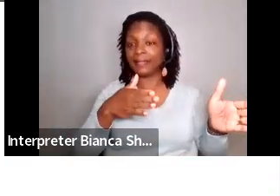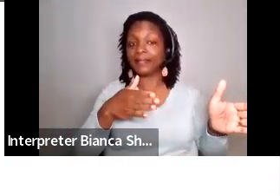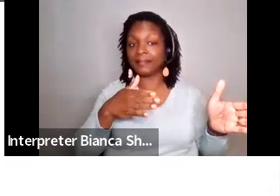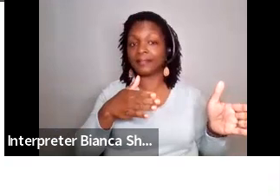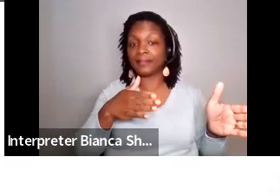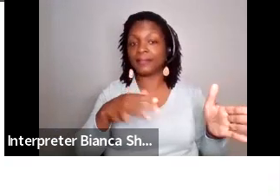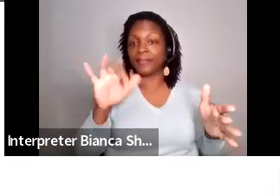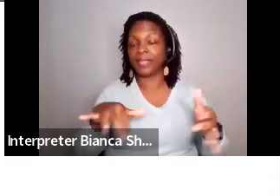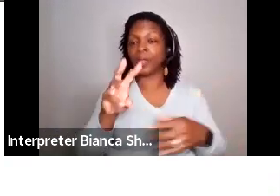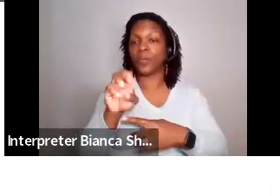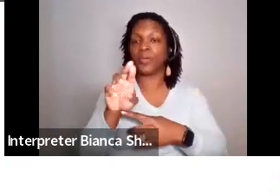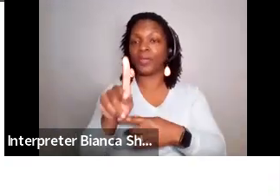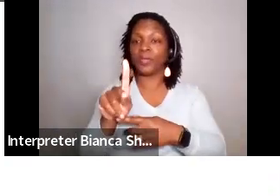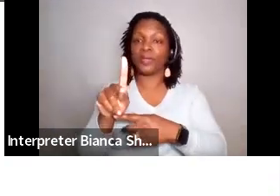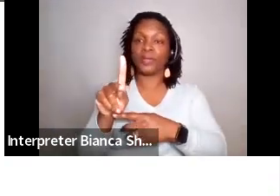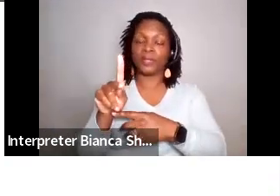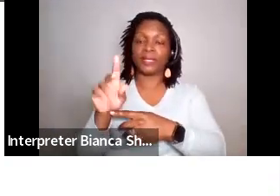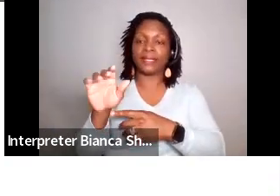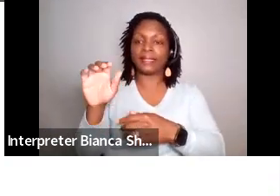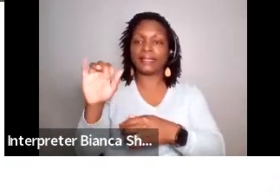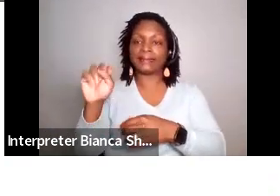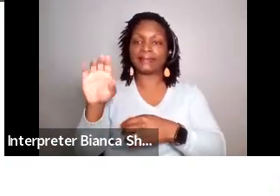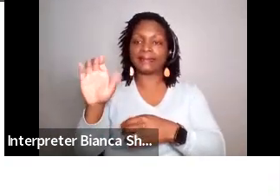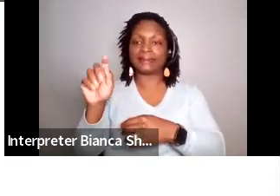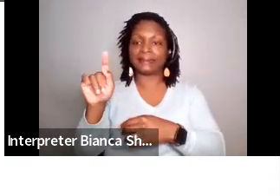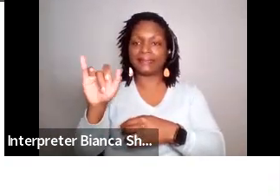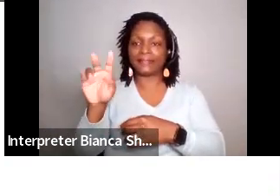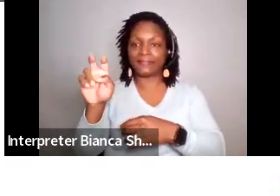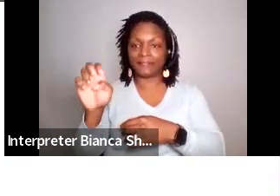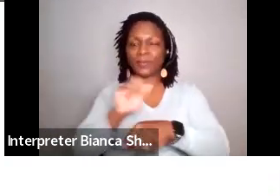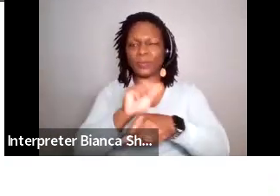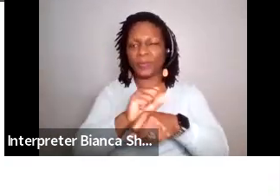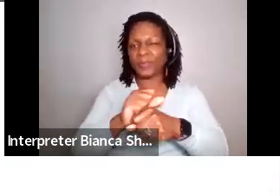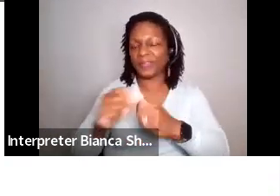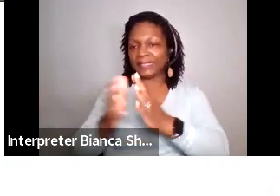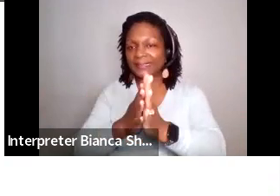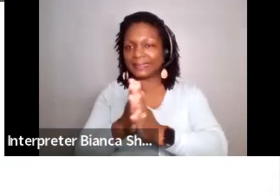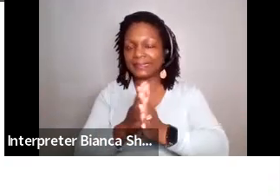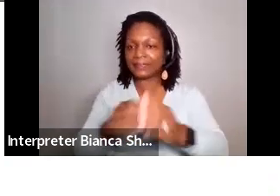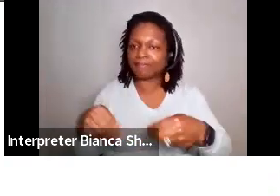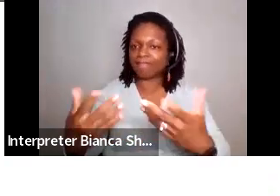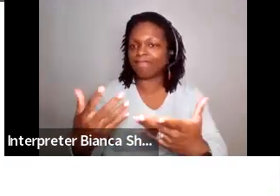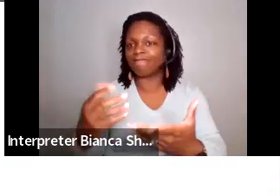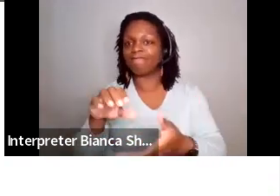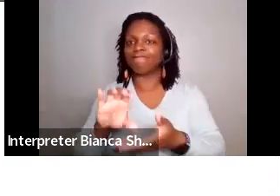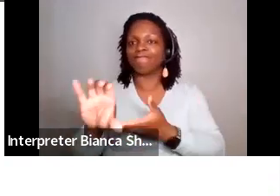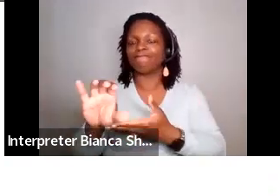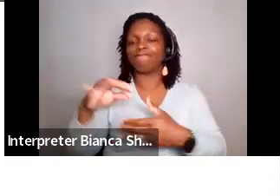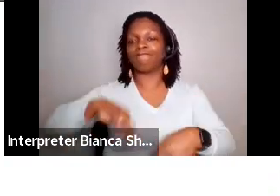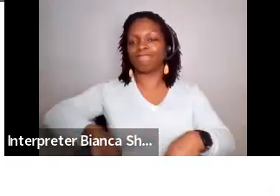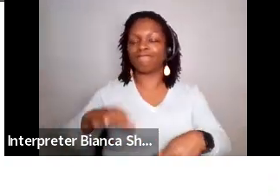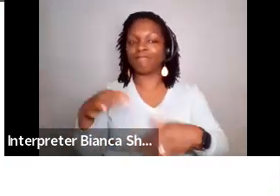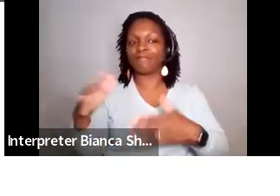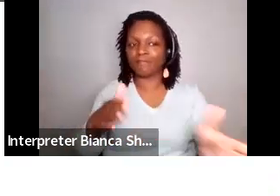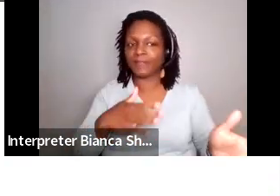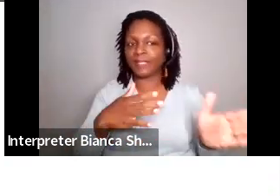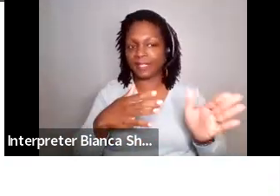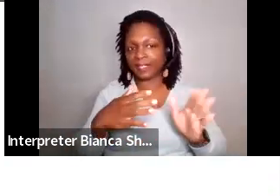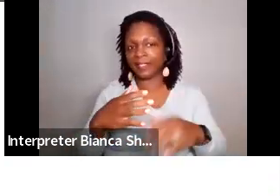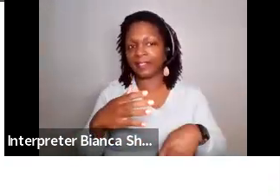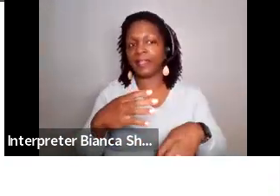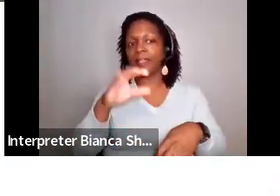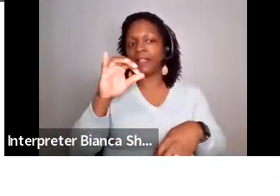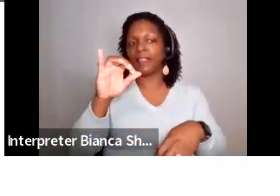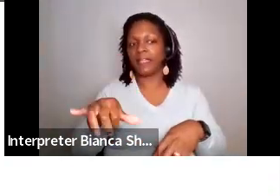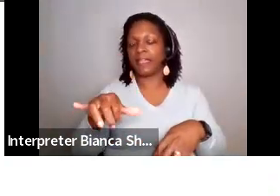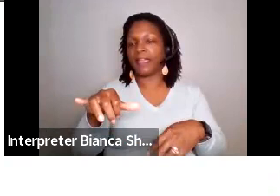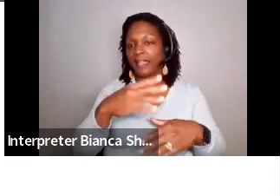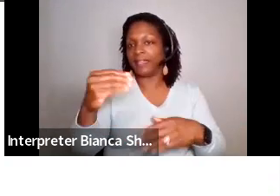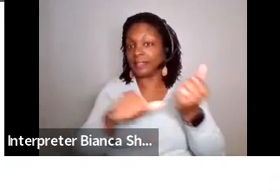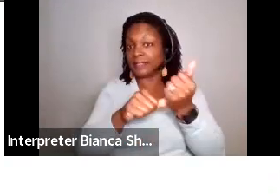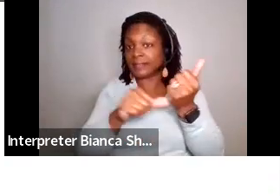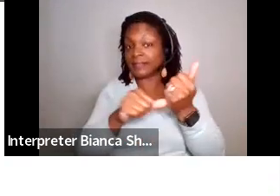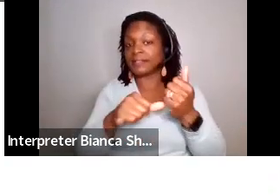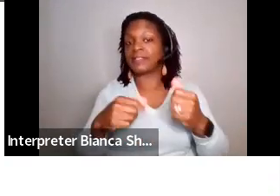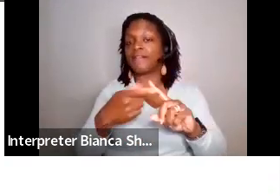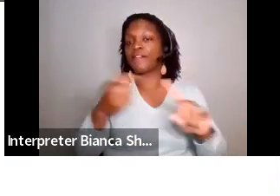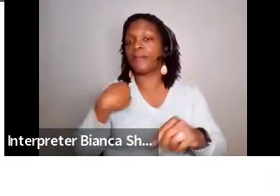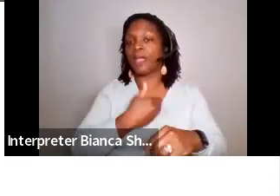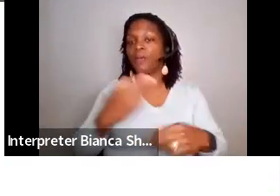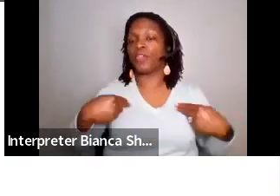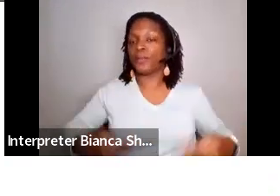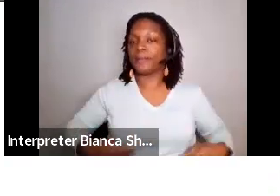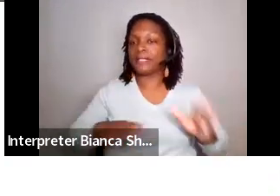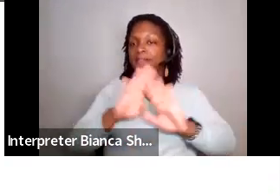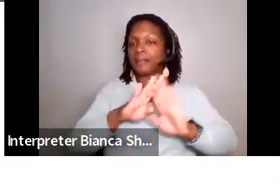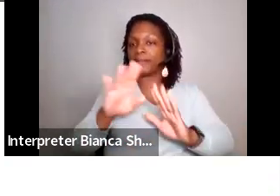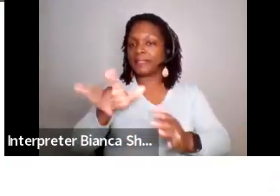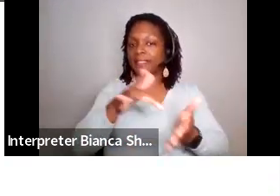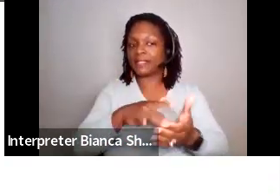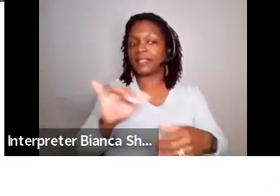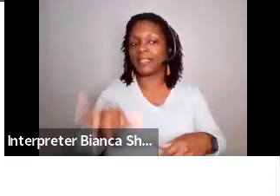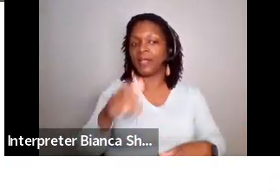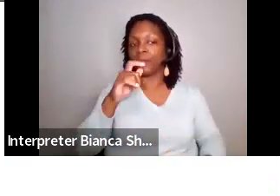And and if planning and assistance, and we will have 2 presenters from the Lsu Human Development Human Development Center, and they are Donald Ray Leje,